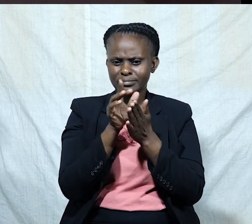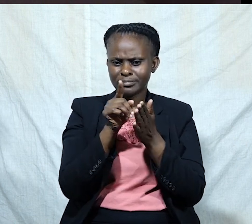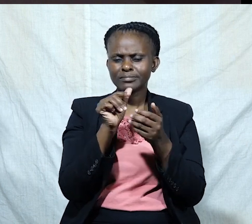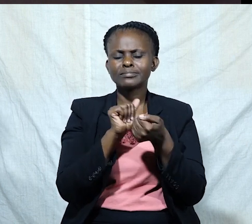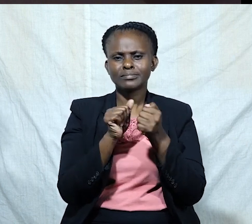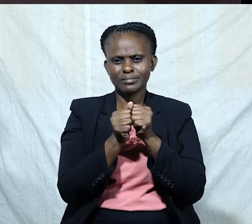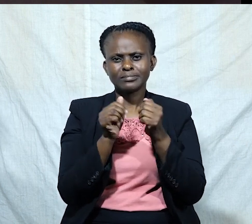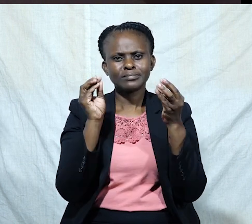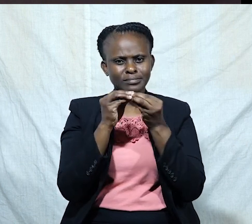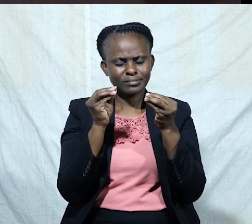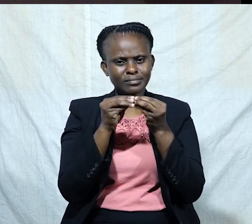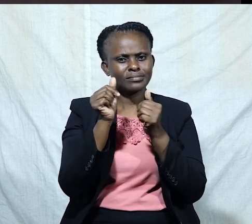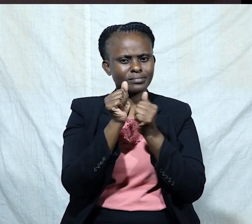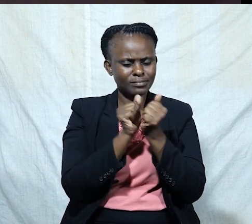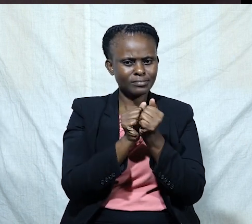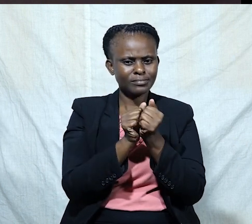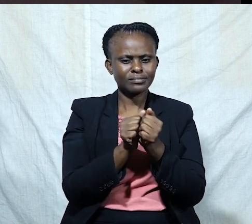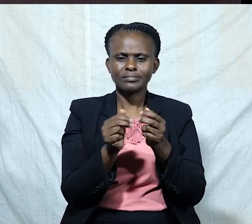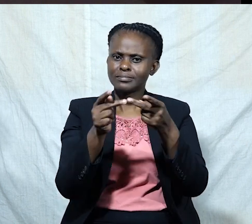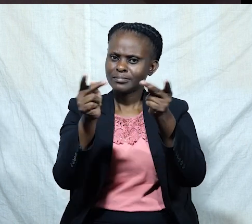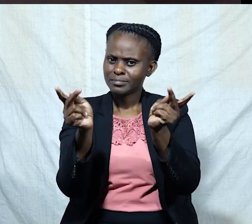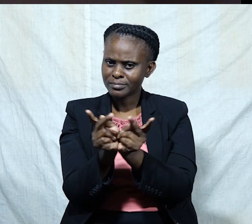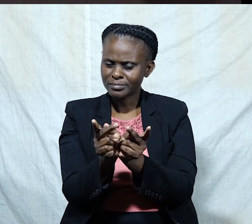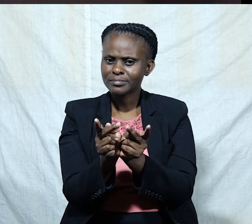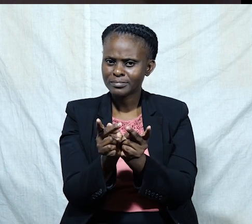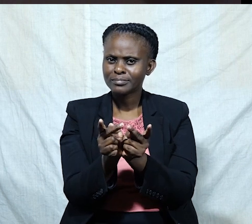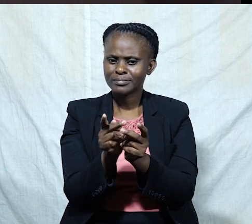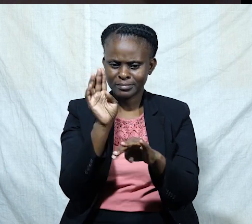more about location than the engineering,